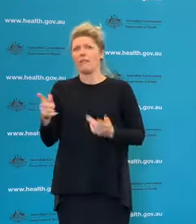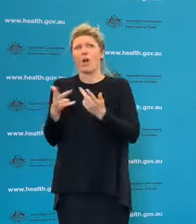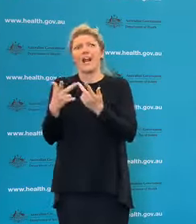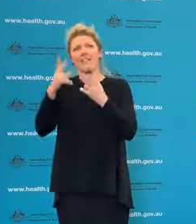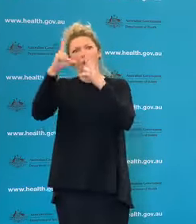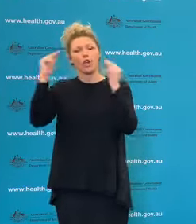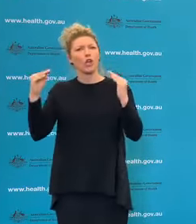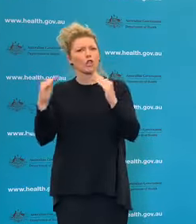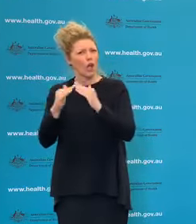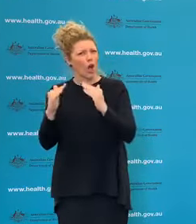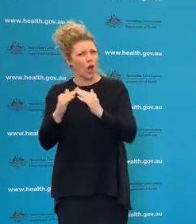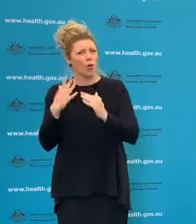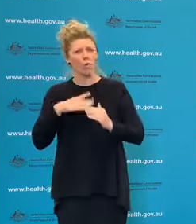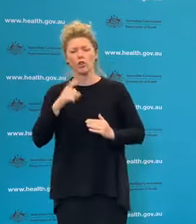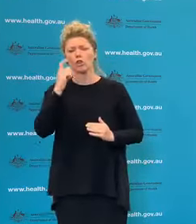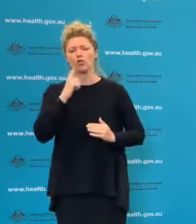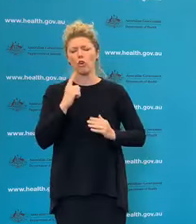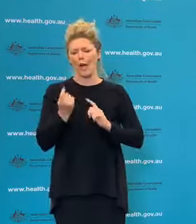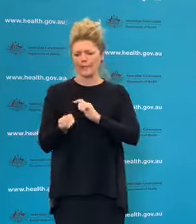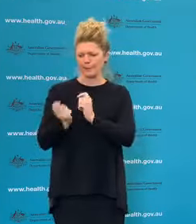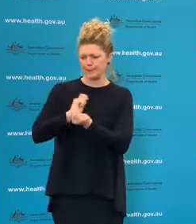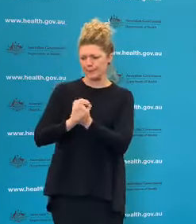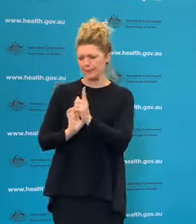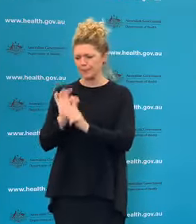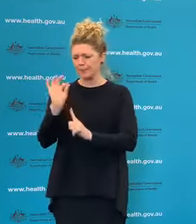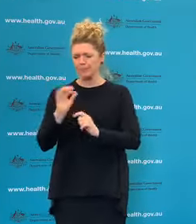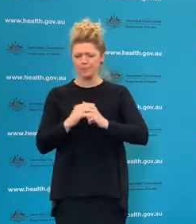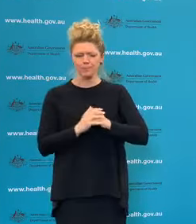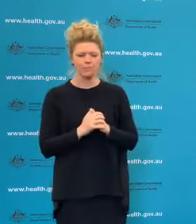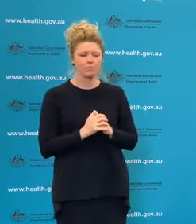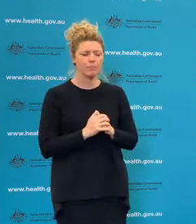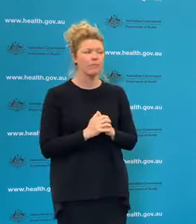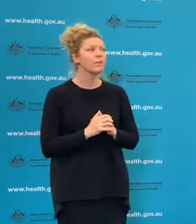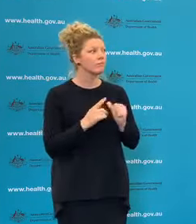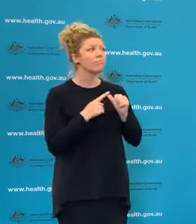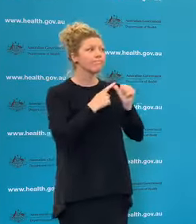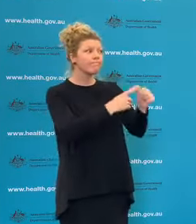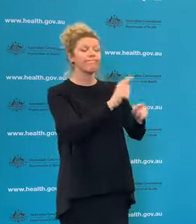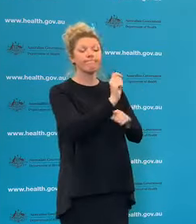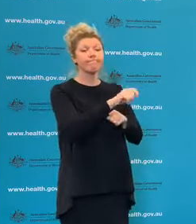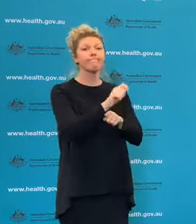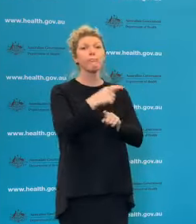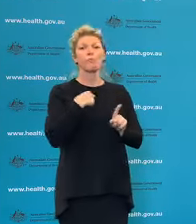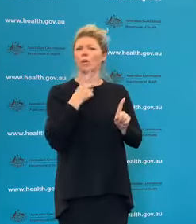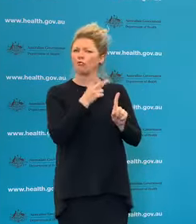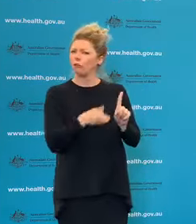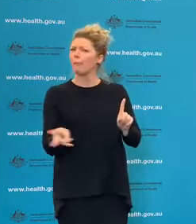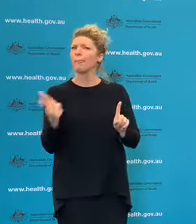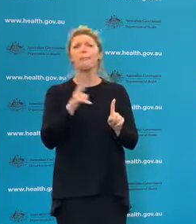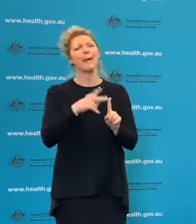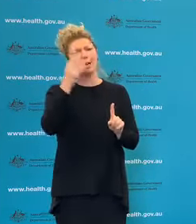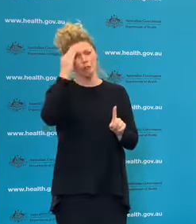So, we're reinforcing the advice that's been provided to all residential aged care facilities in a